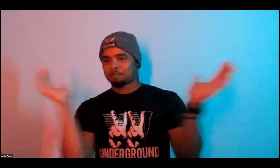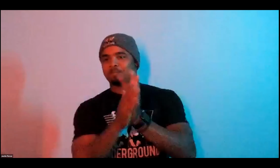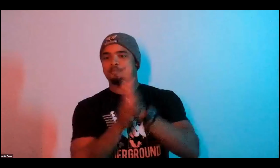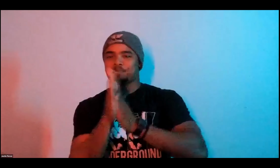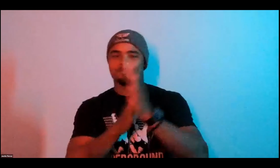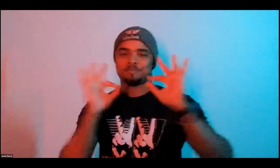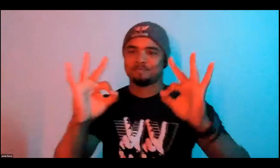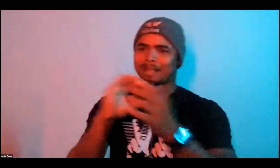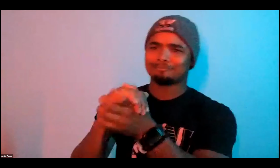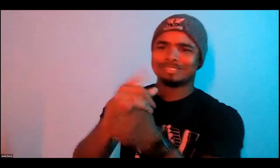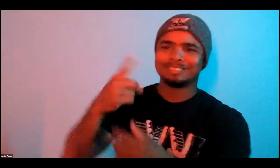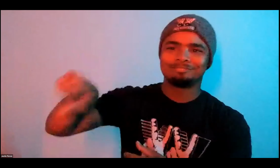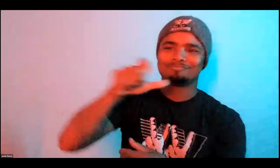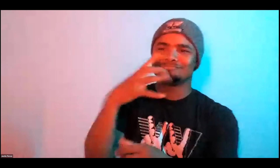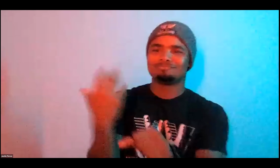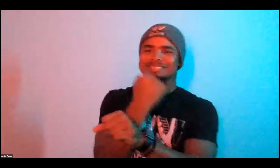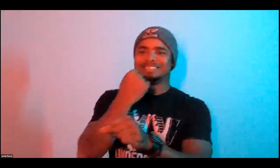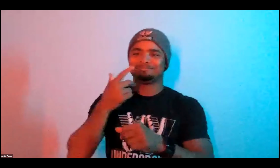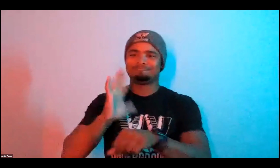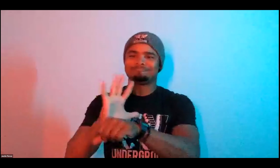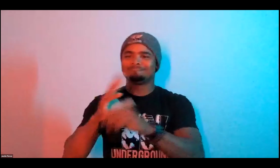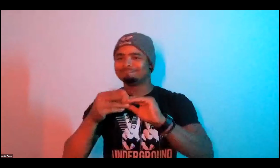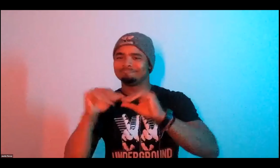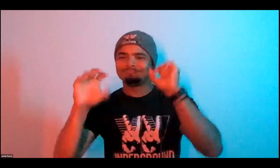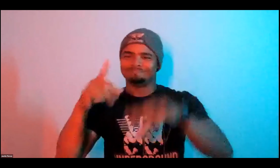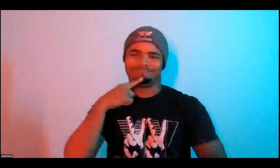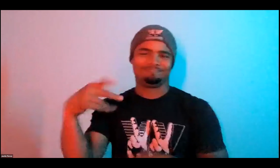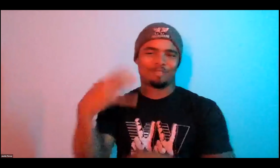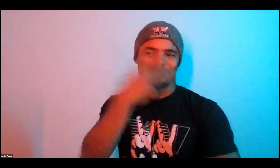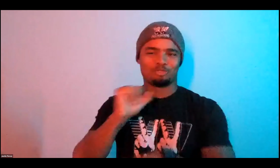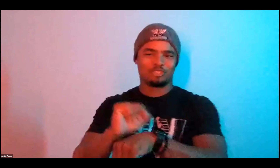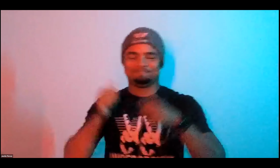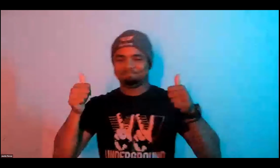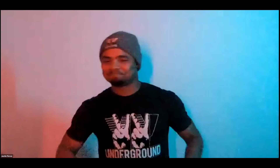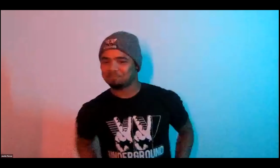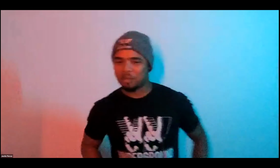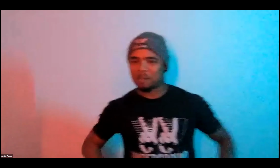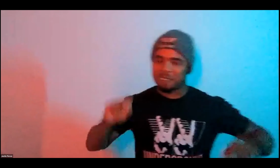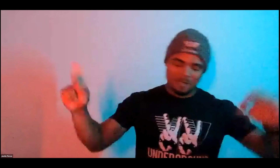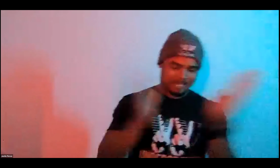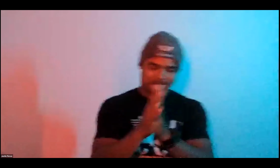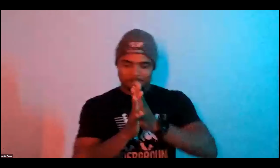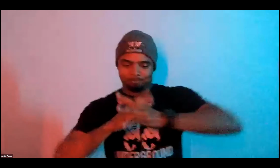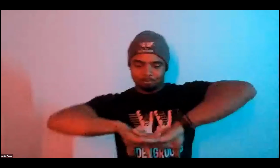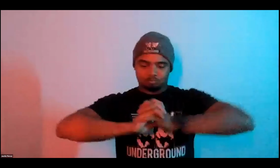All right. Congratulations to the winner! Beautiful job!